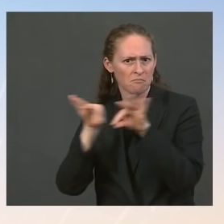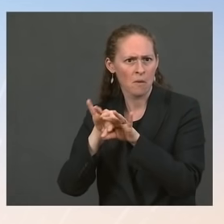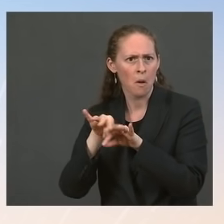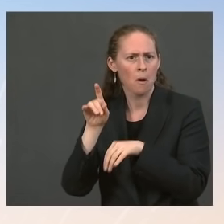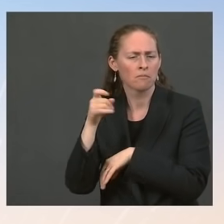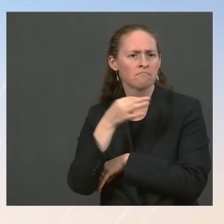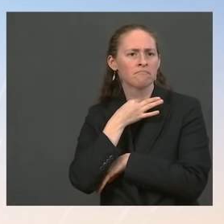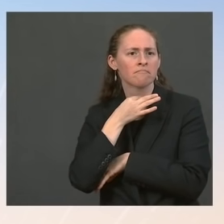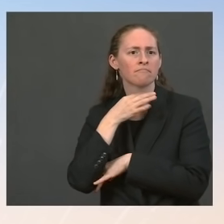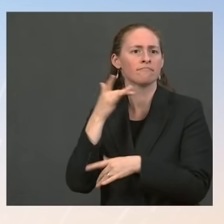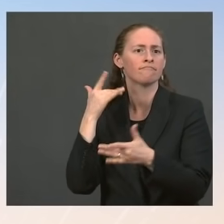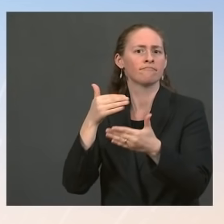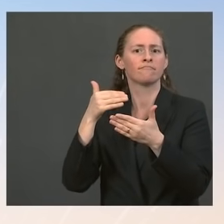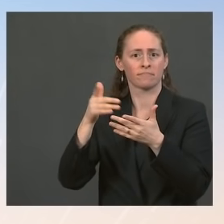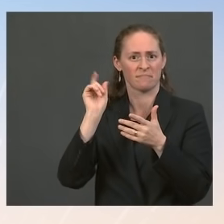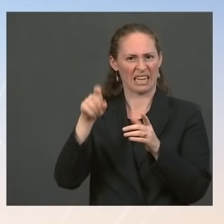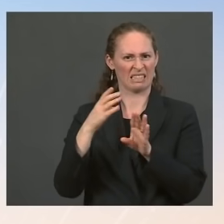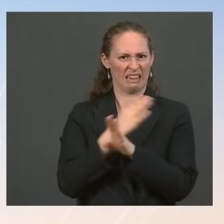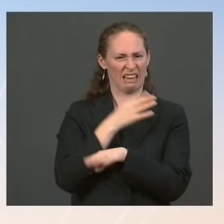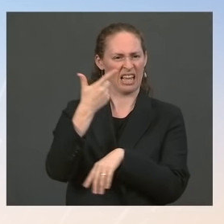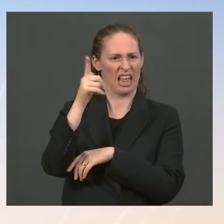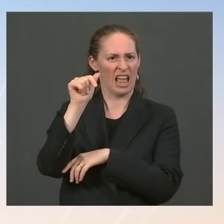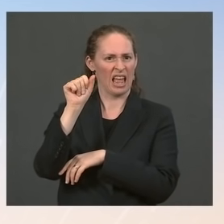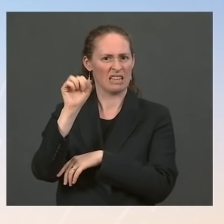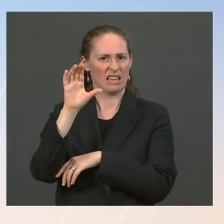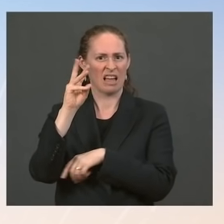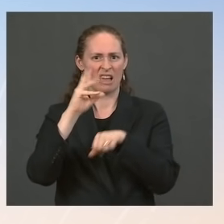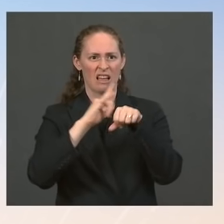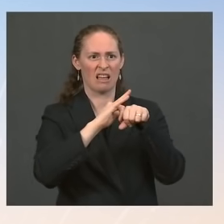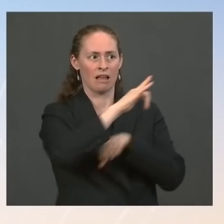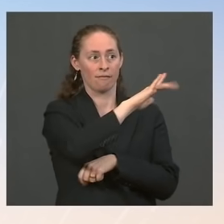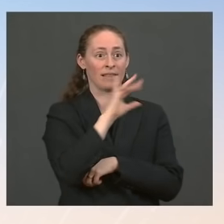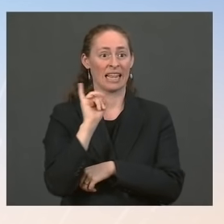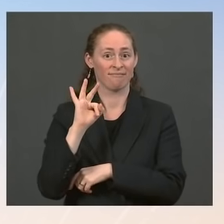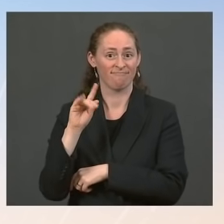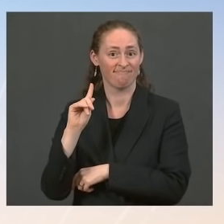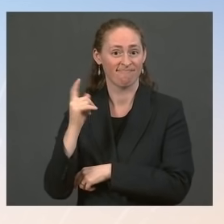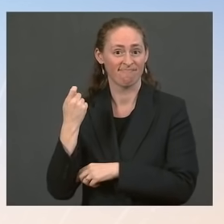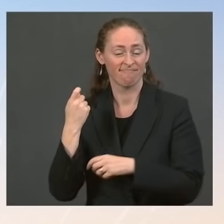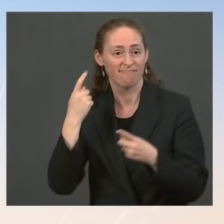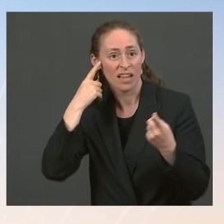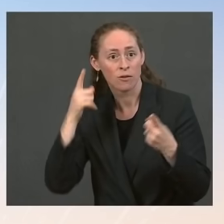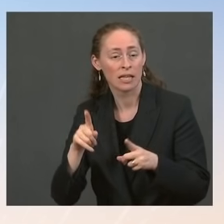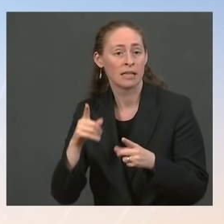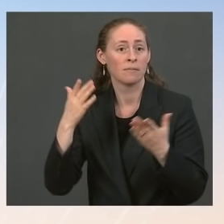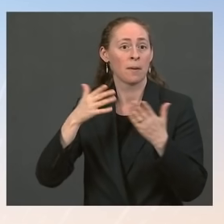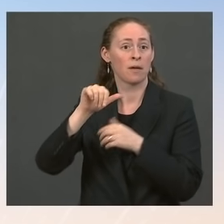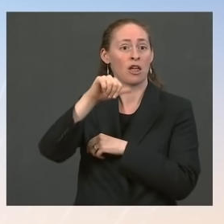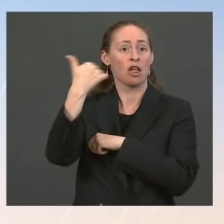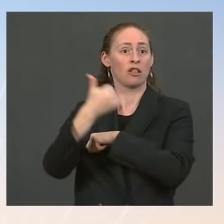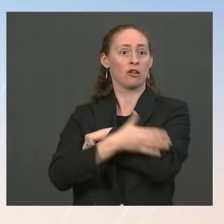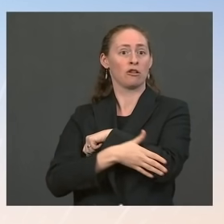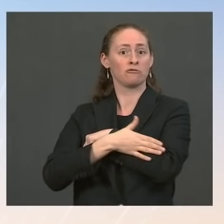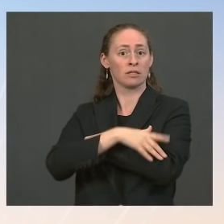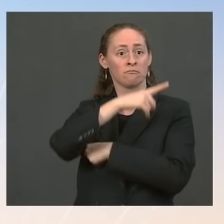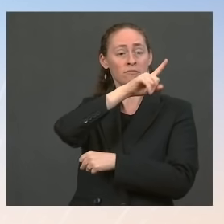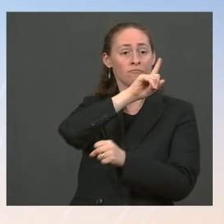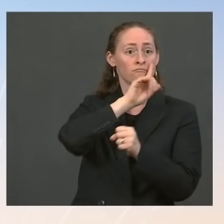will the U.S. be able to get other countries to believe our commitments and make serious ones of their own? Ms. Psaki: Well, as you know, Secretary --